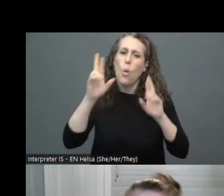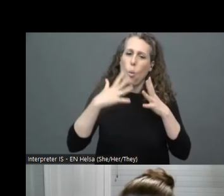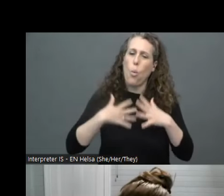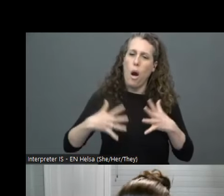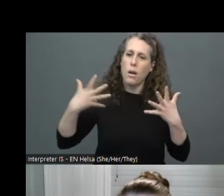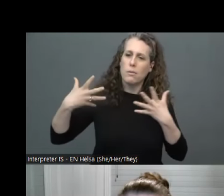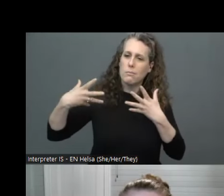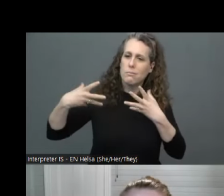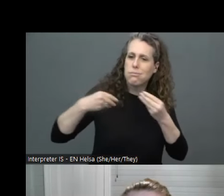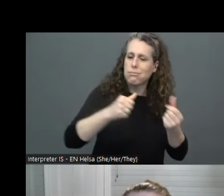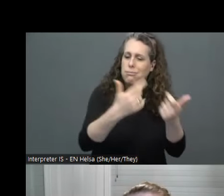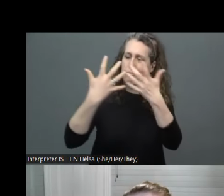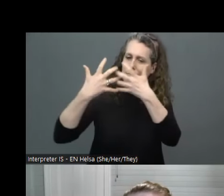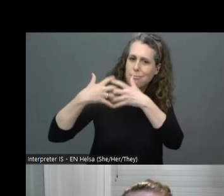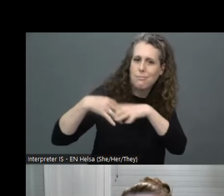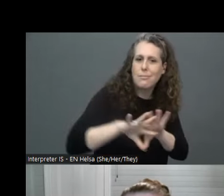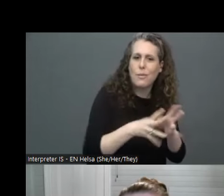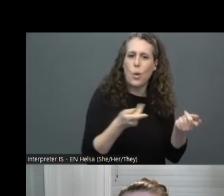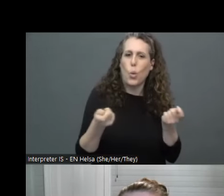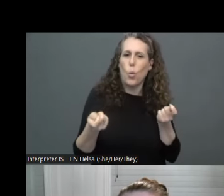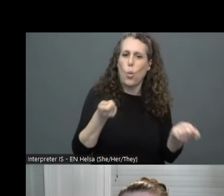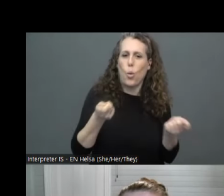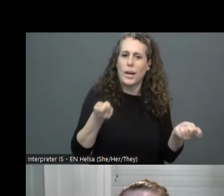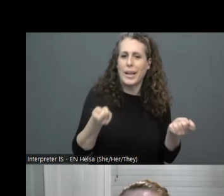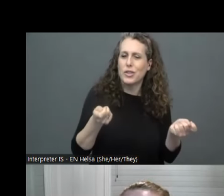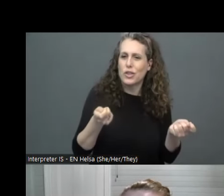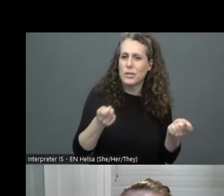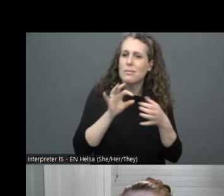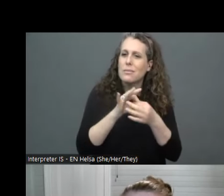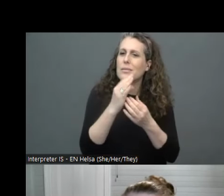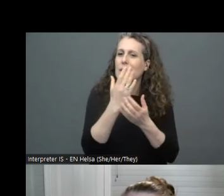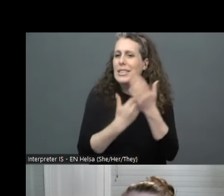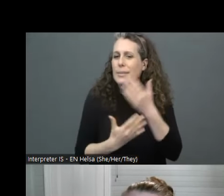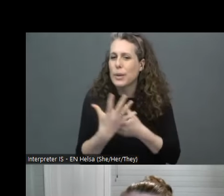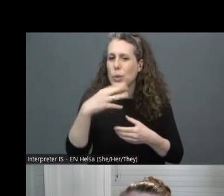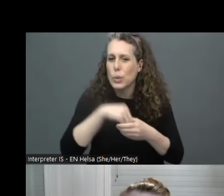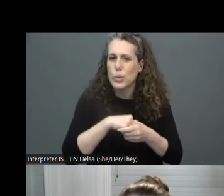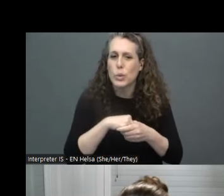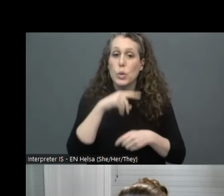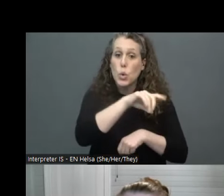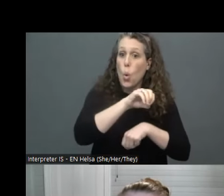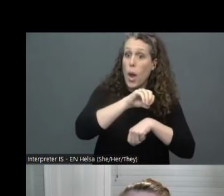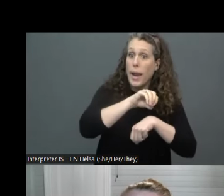all responses that happen. The roaming advisors would take on roles in the focal points or